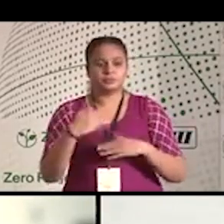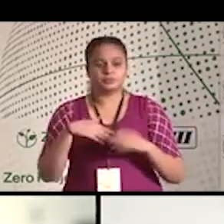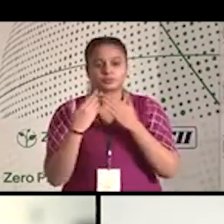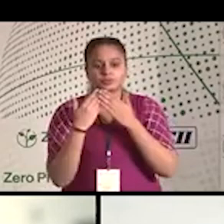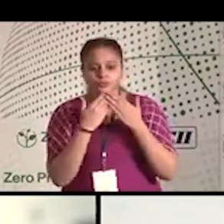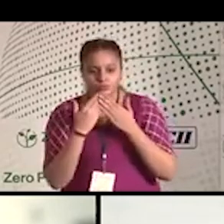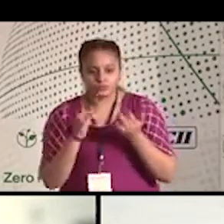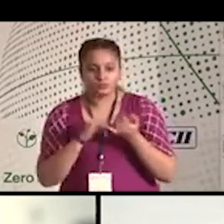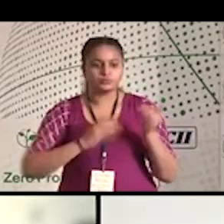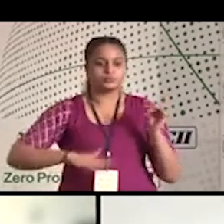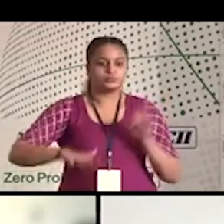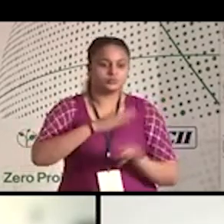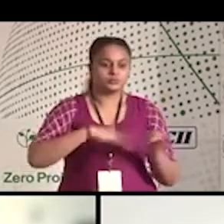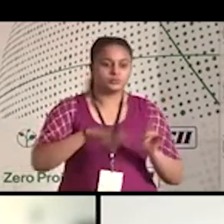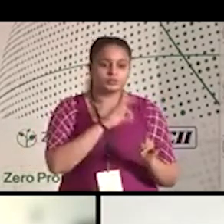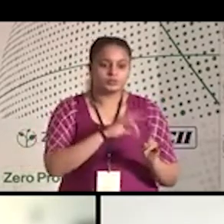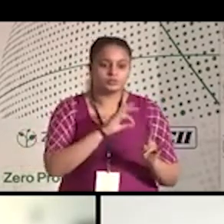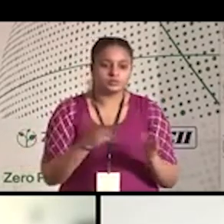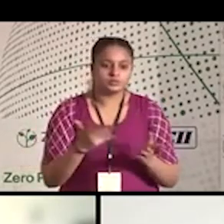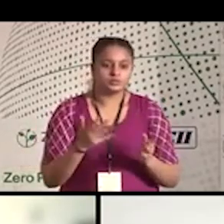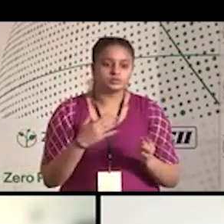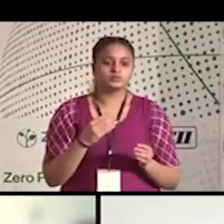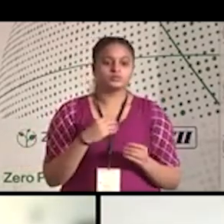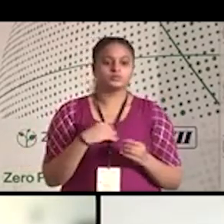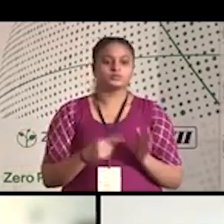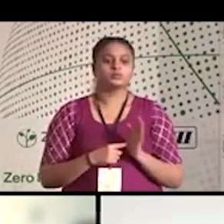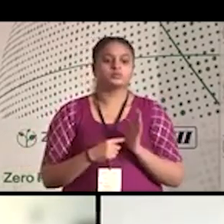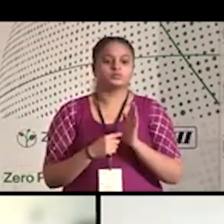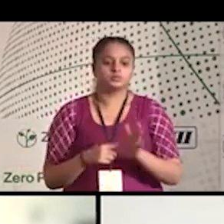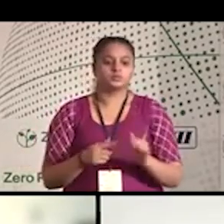So that's another message I try to push is disabled people need to say,